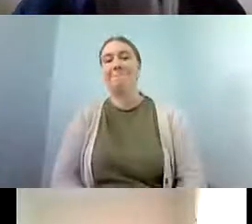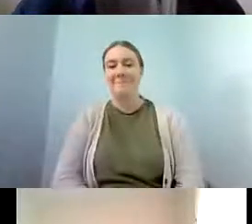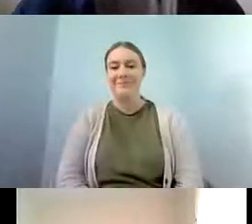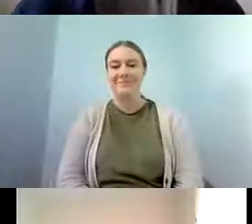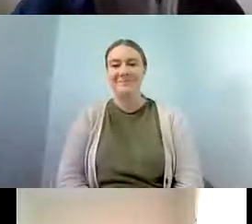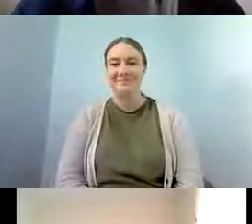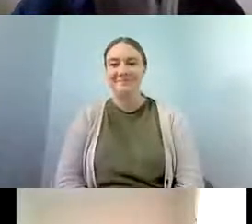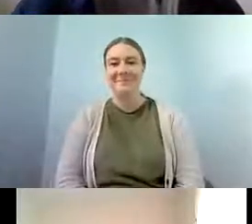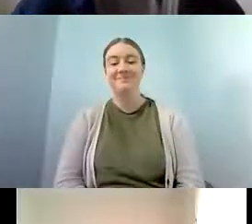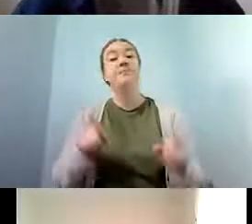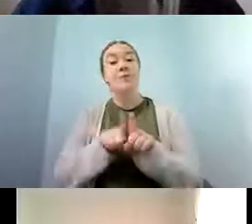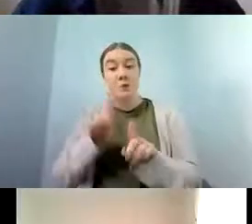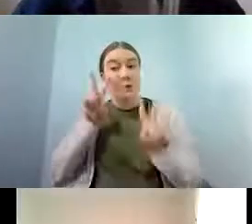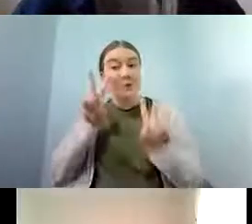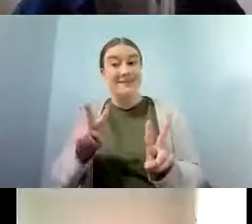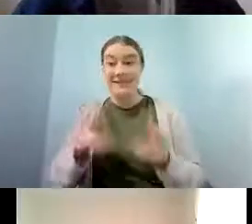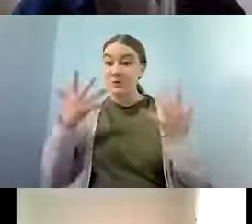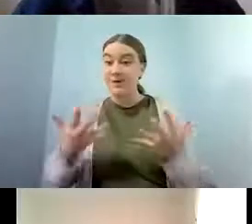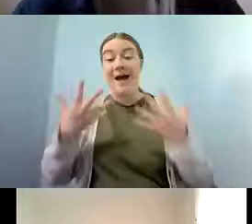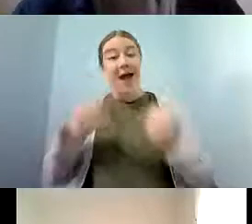and you'll see that we're also joined on screen this evening by laura